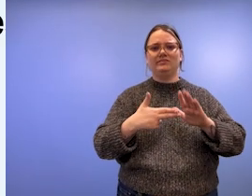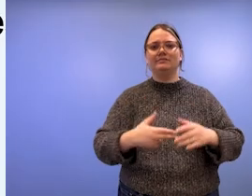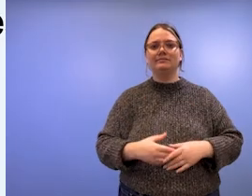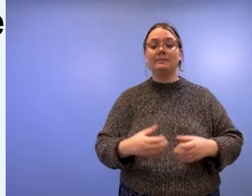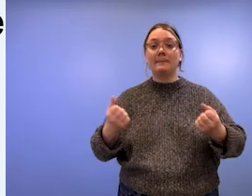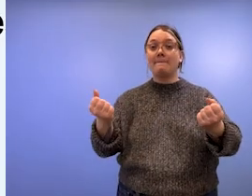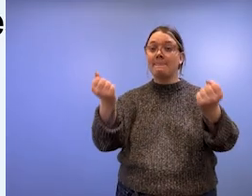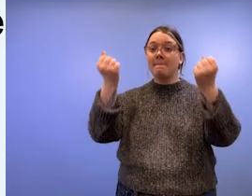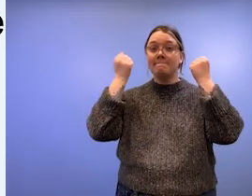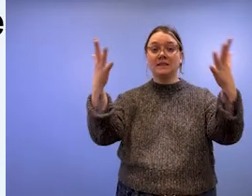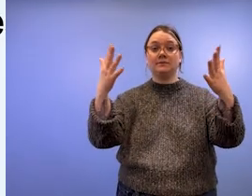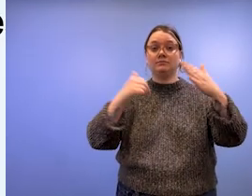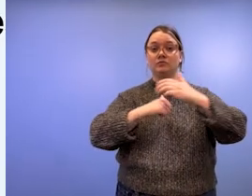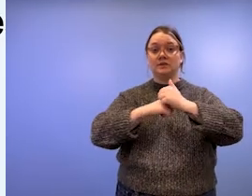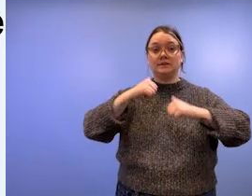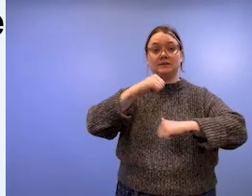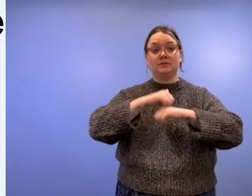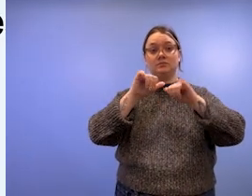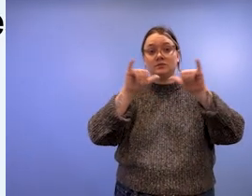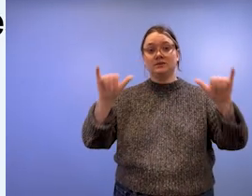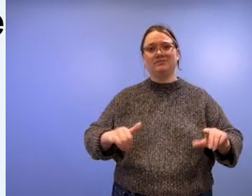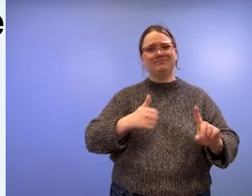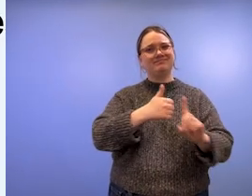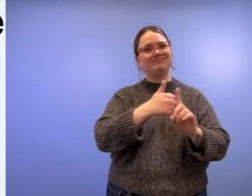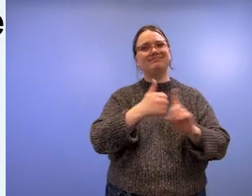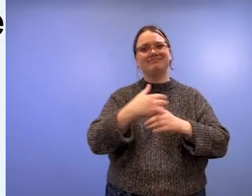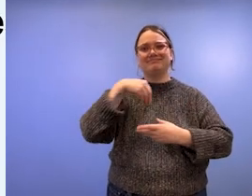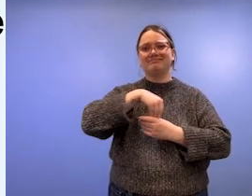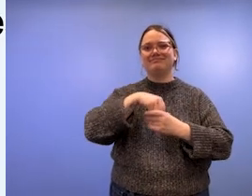So many structures and systems in our society are inherently ableist as they